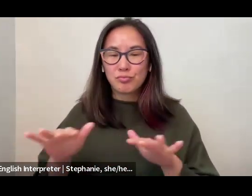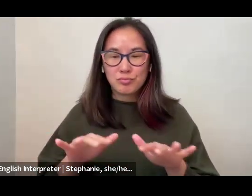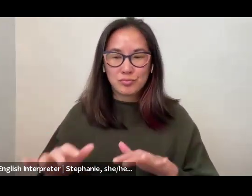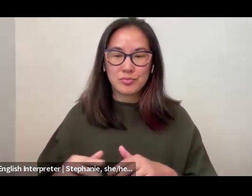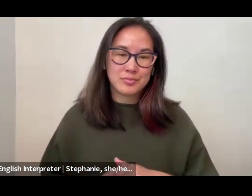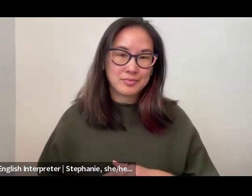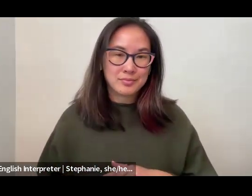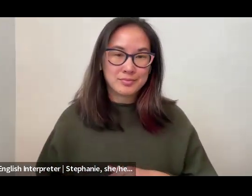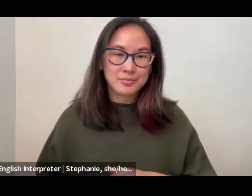You are already halfway there.